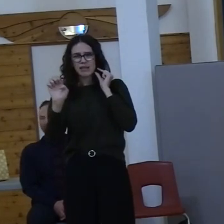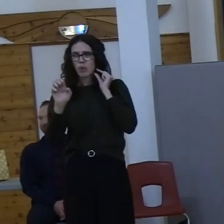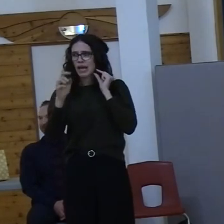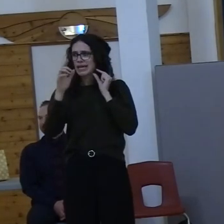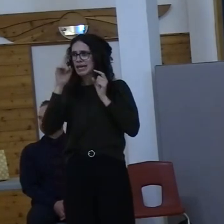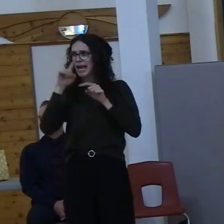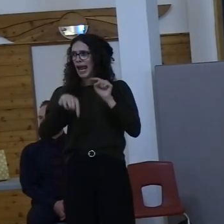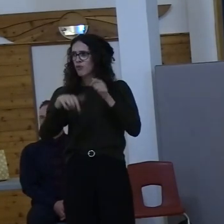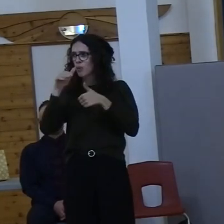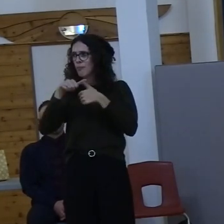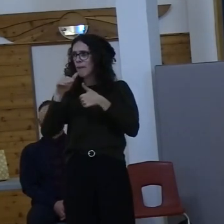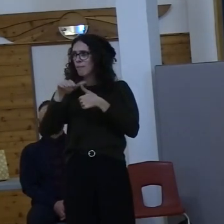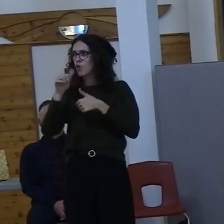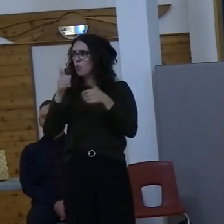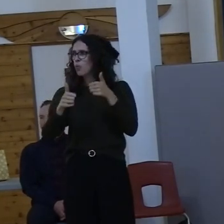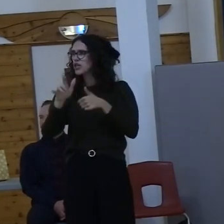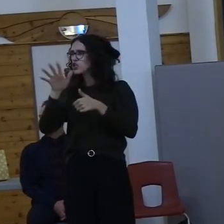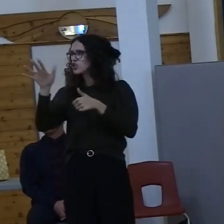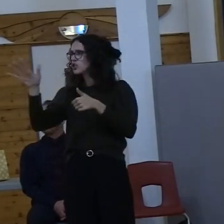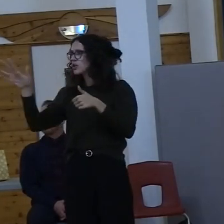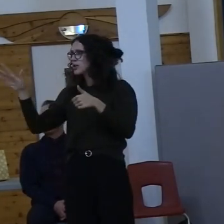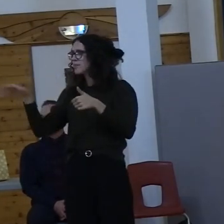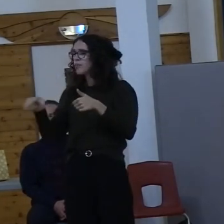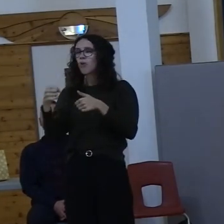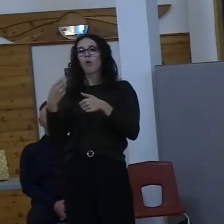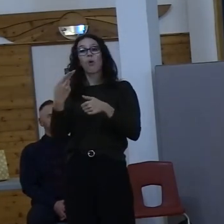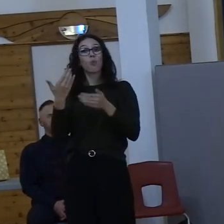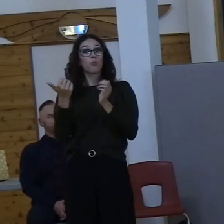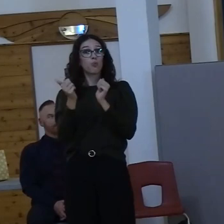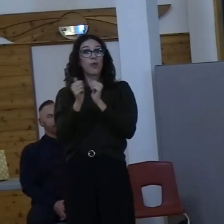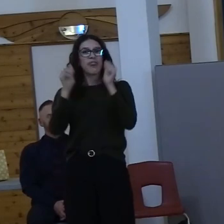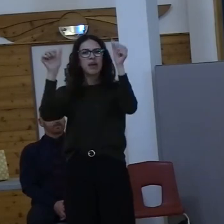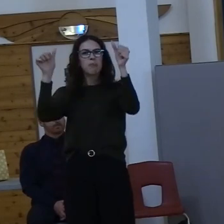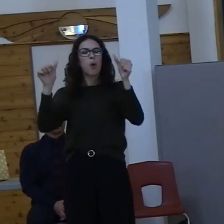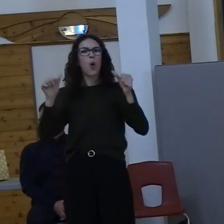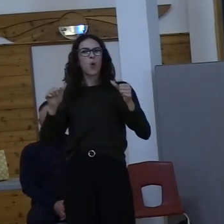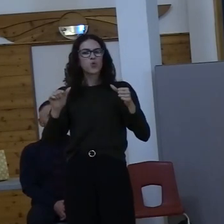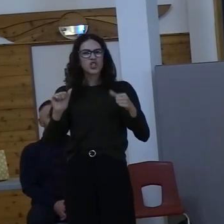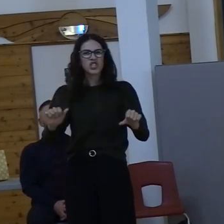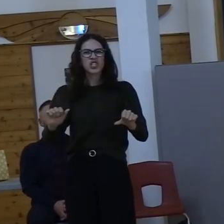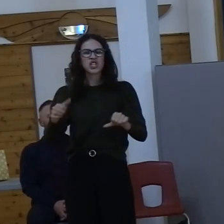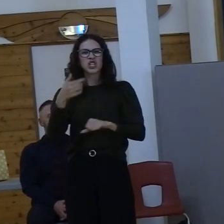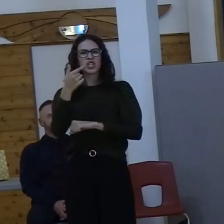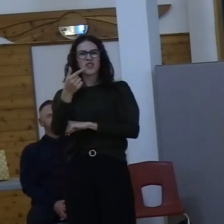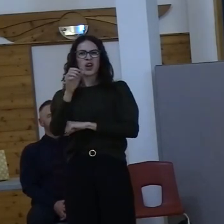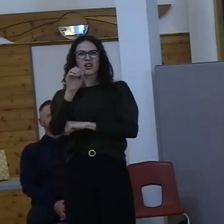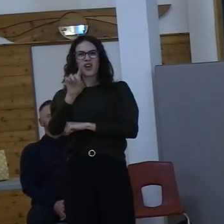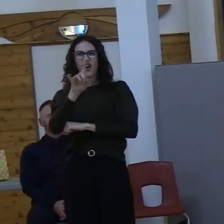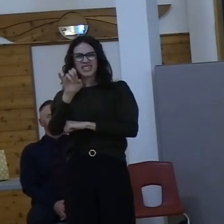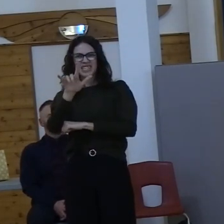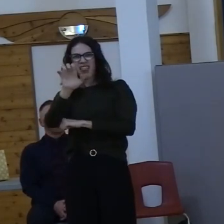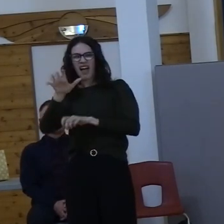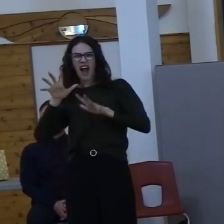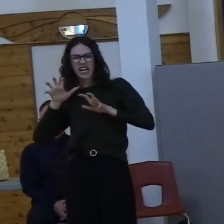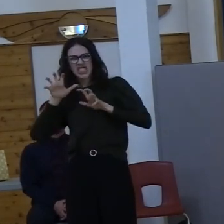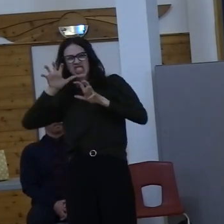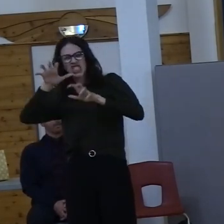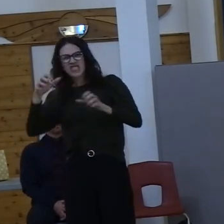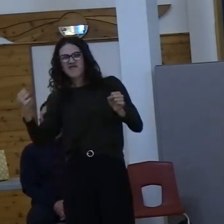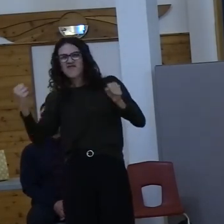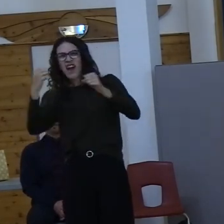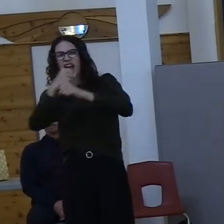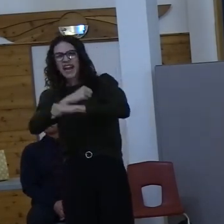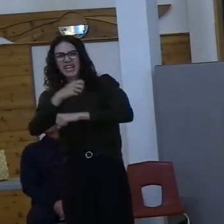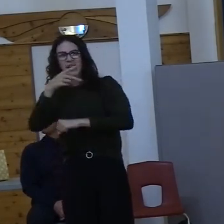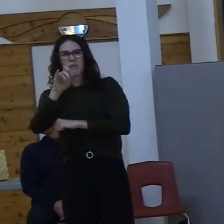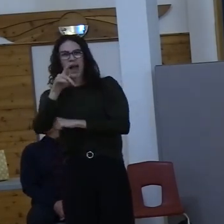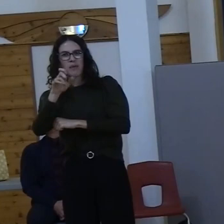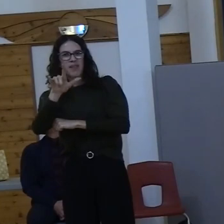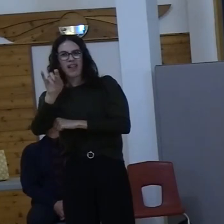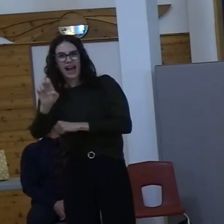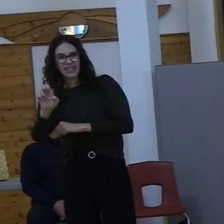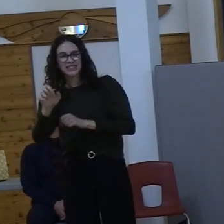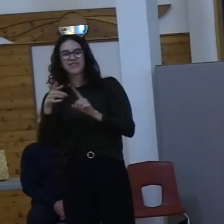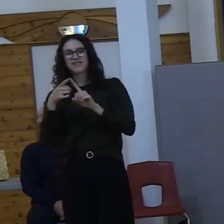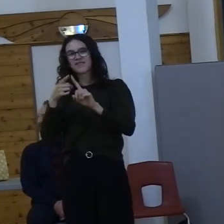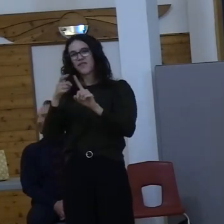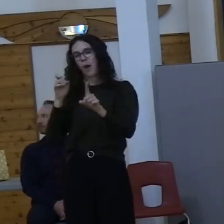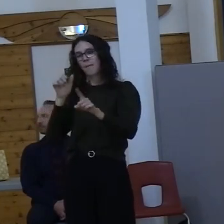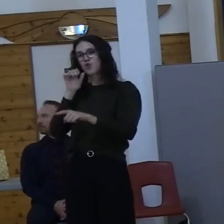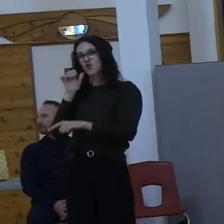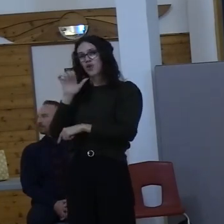Oh, it's with the poster of the Godzilla fighter in the pipeline down south from Texas, which is our piece that was donated for my girlfriend, Sasha.